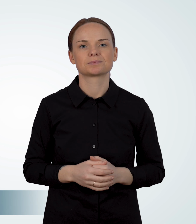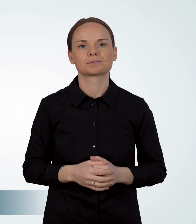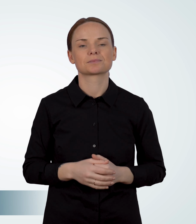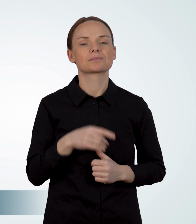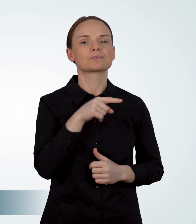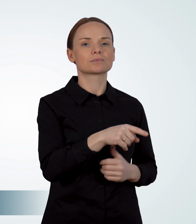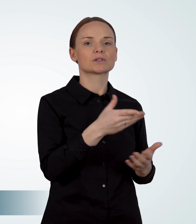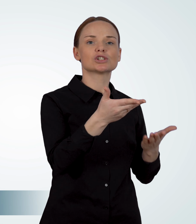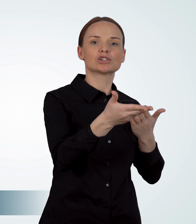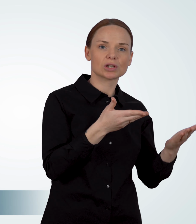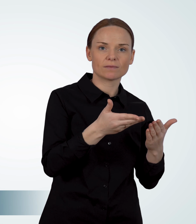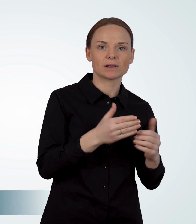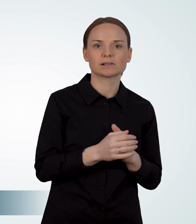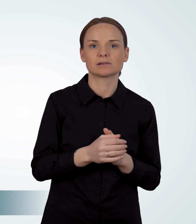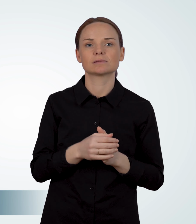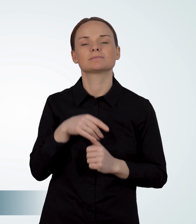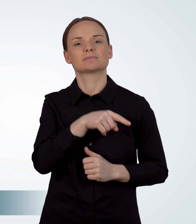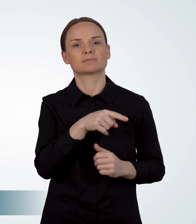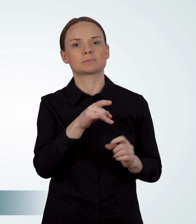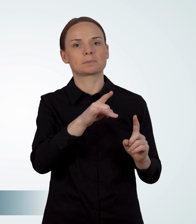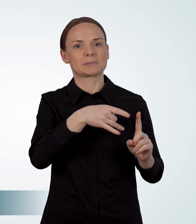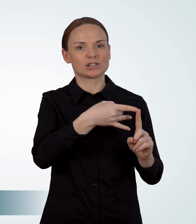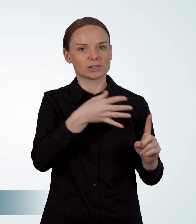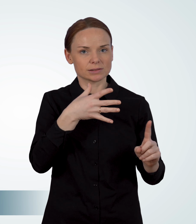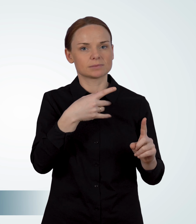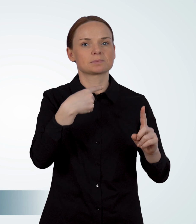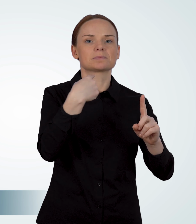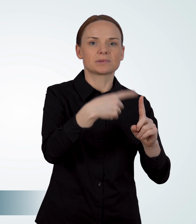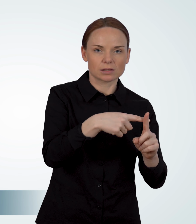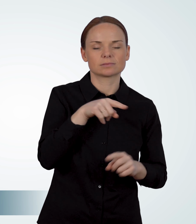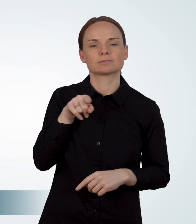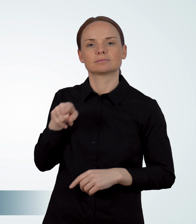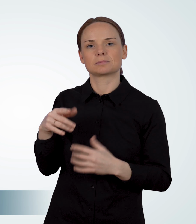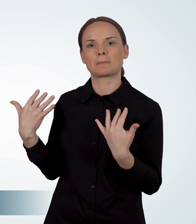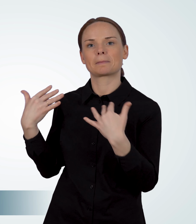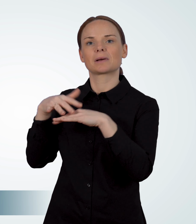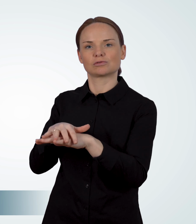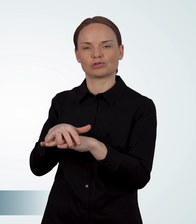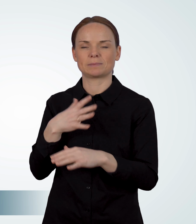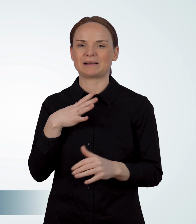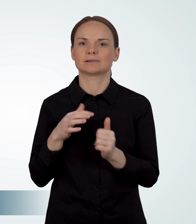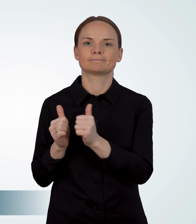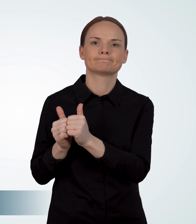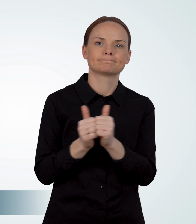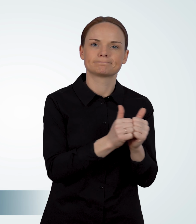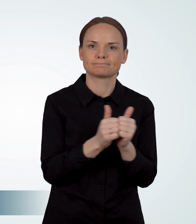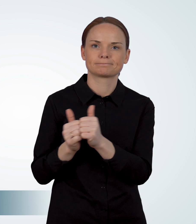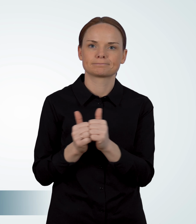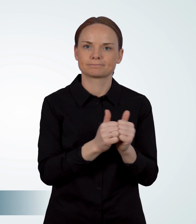Specialist and mainstream services need to work closely together